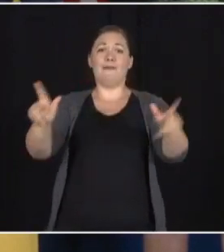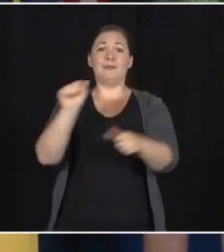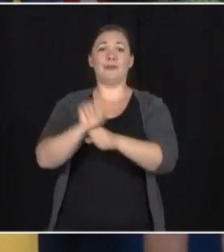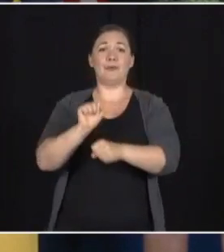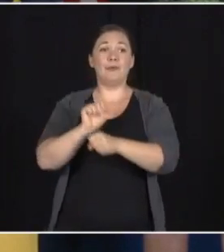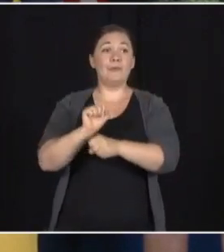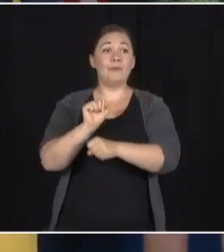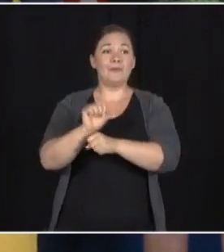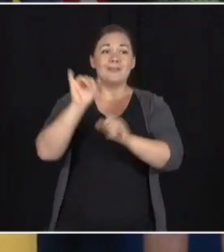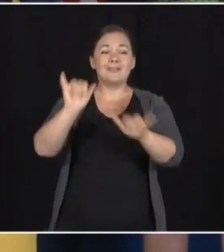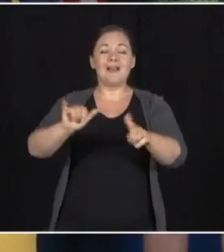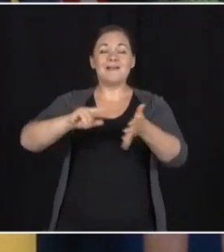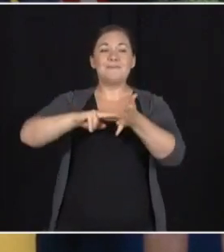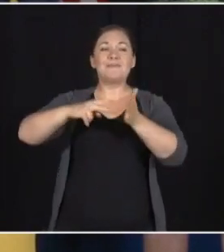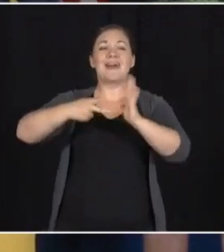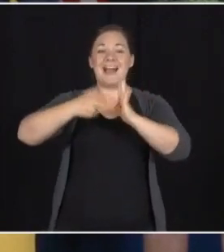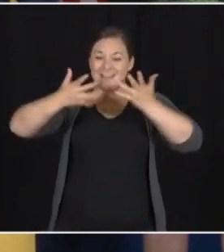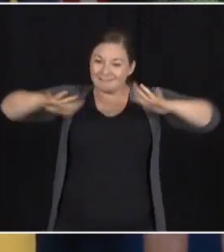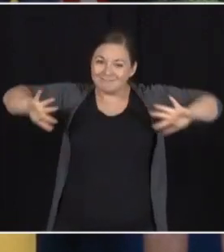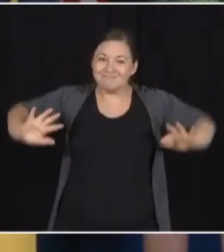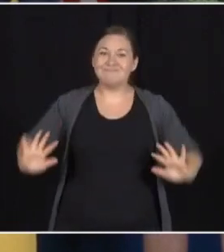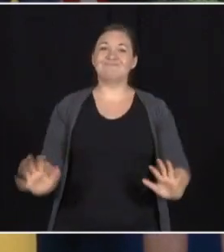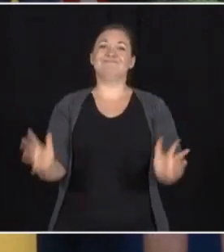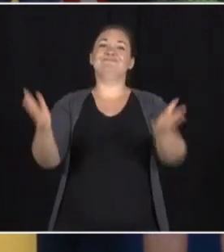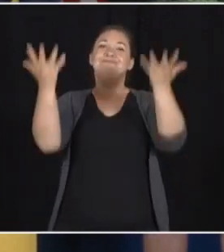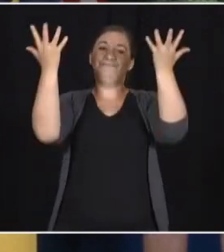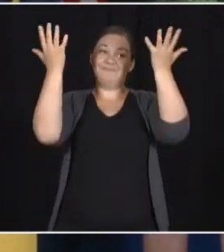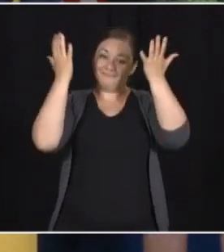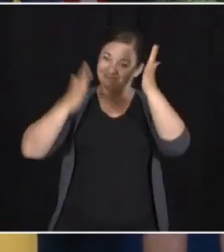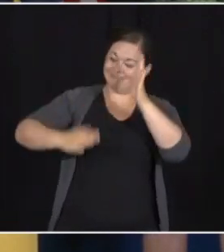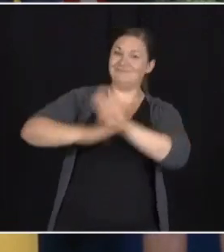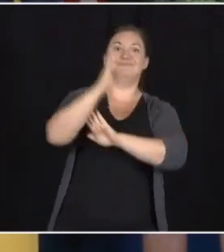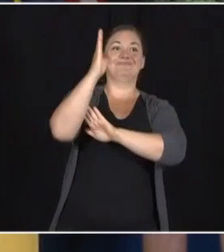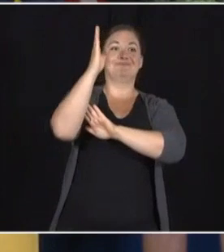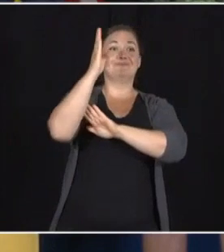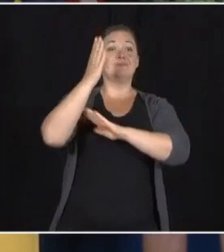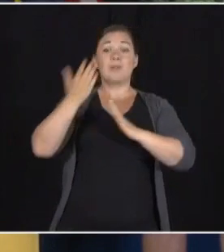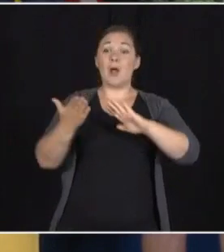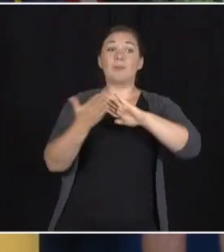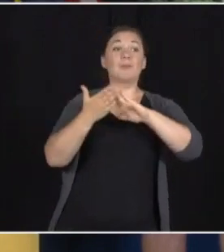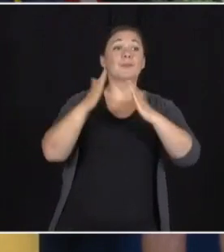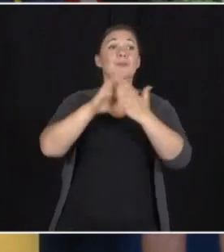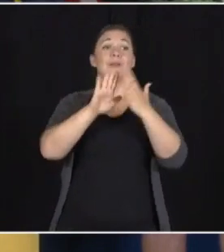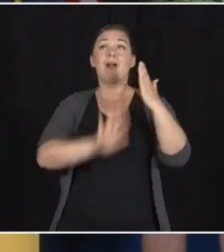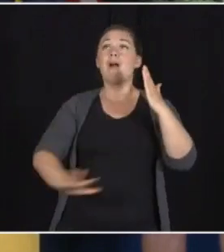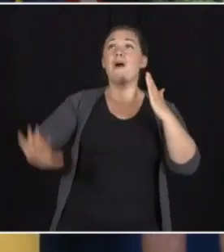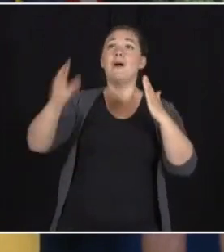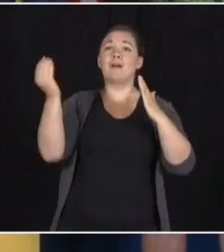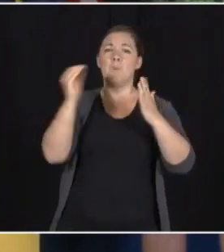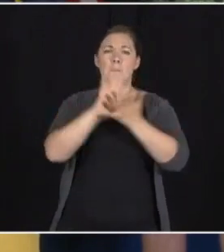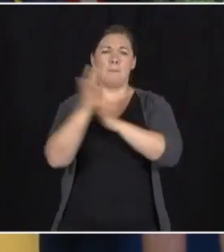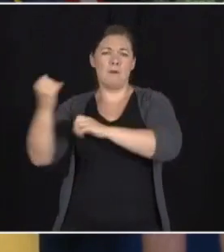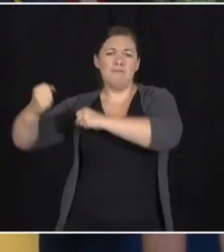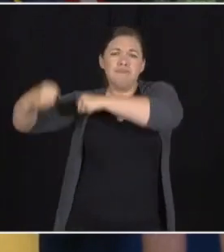we are going to restart jobs and development. It's how we're going to strengthen our communities and it's how we're going to create opportunities